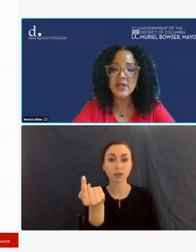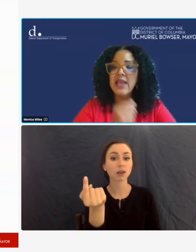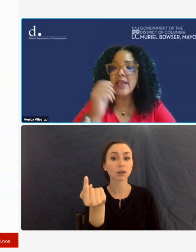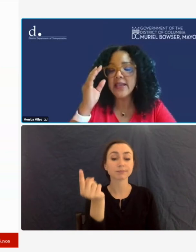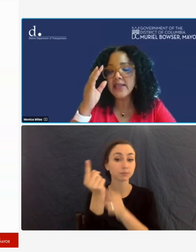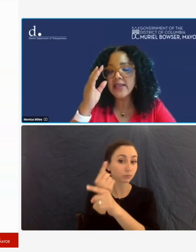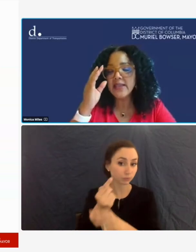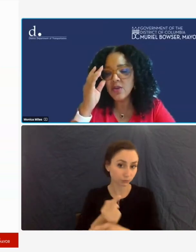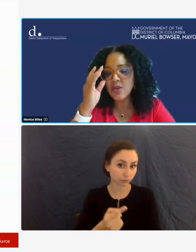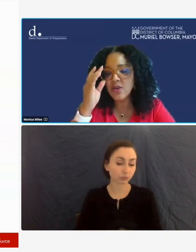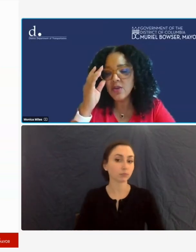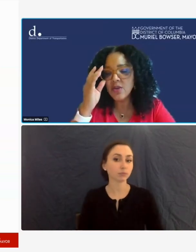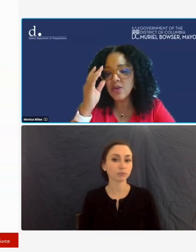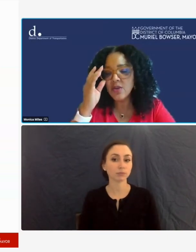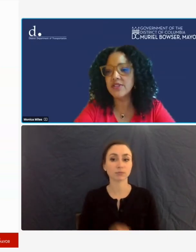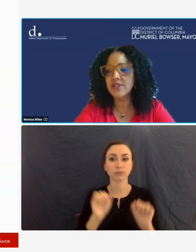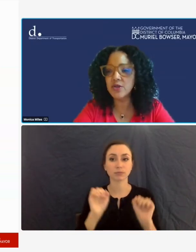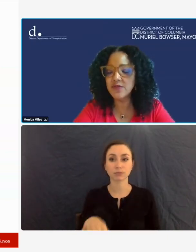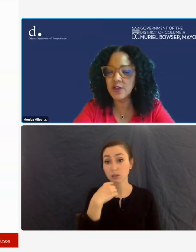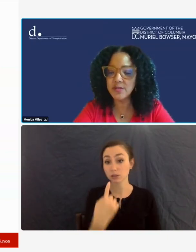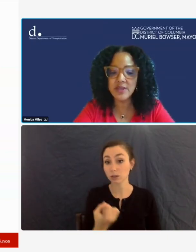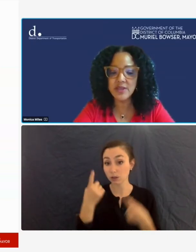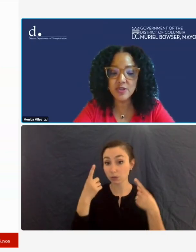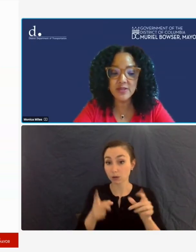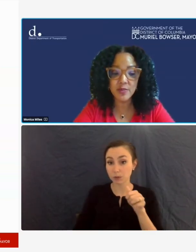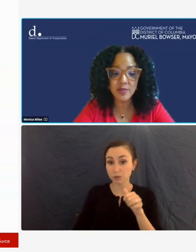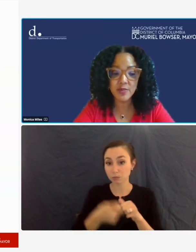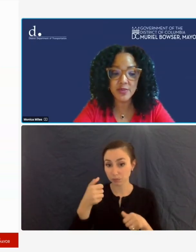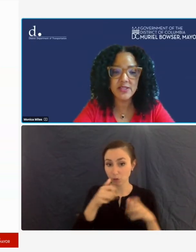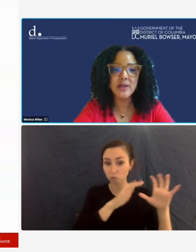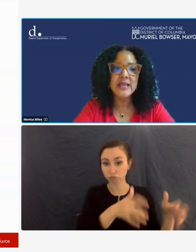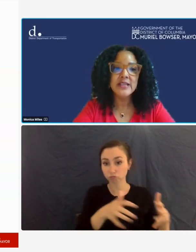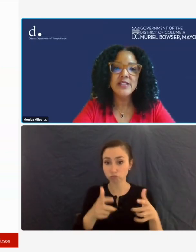and i can tell you what happens with most firms in most small businesses so with